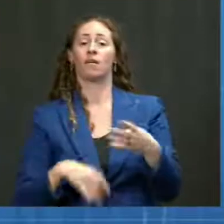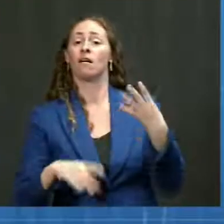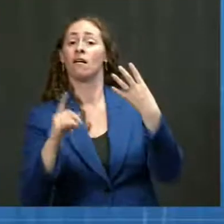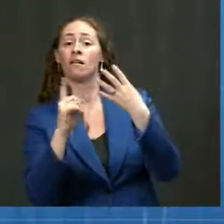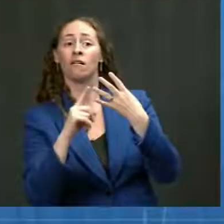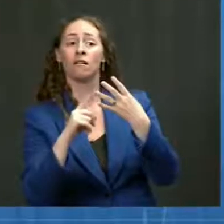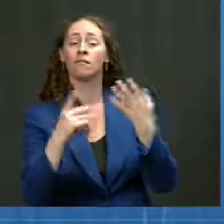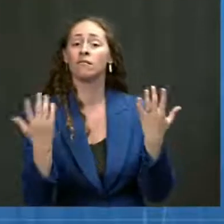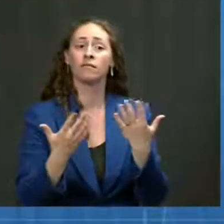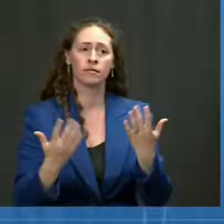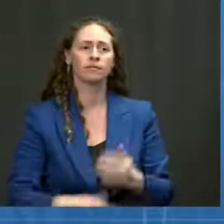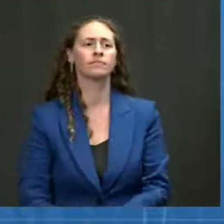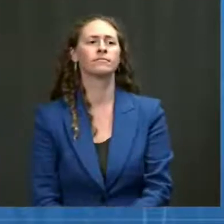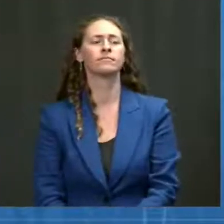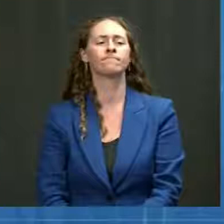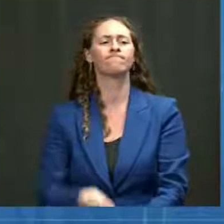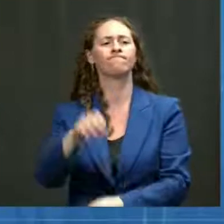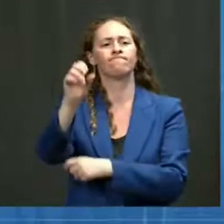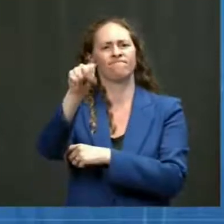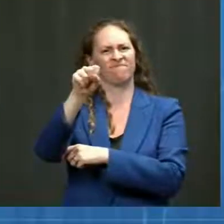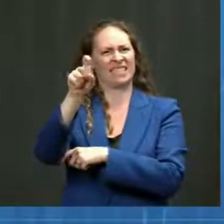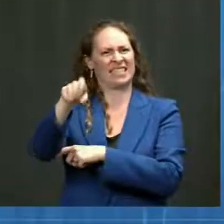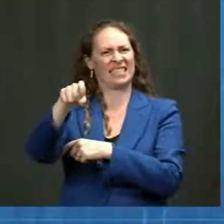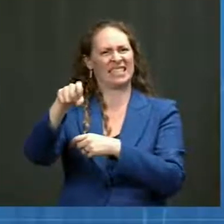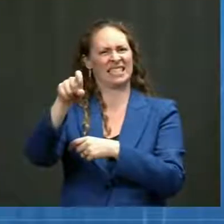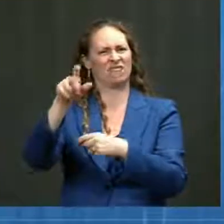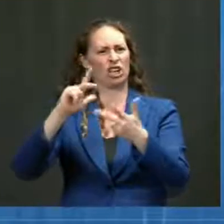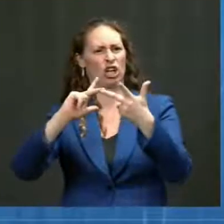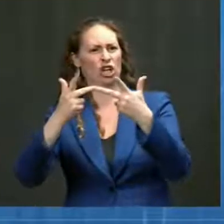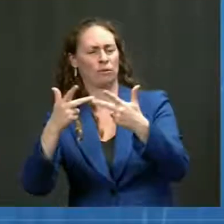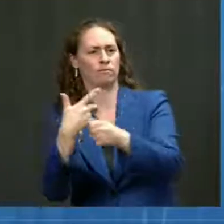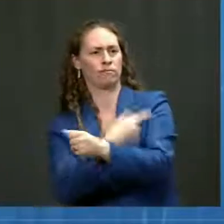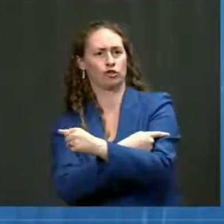ANYBODY, MAY BE REQUIRED TO